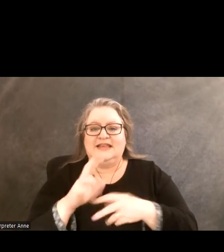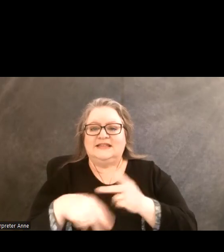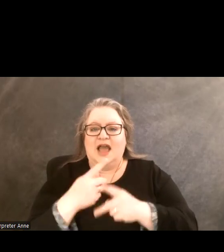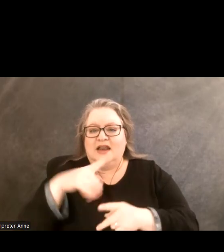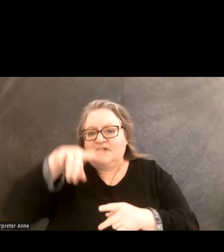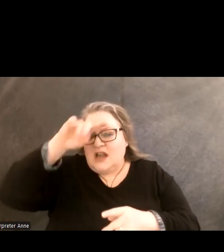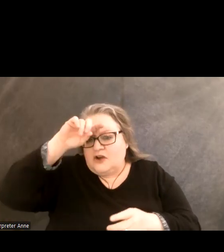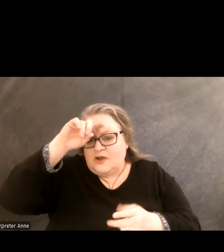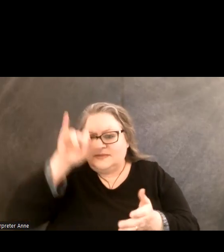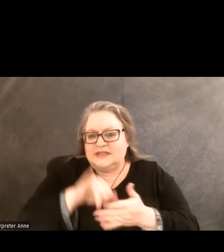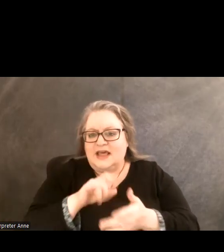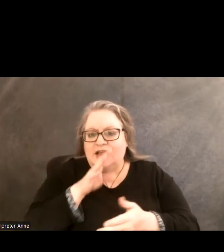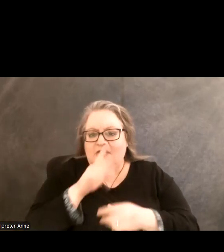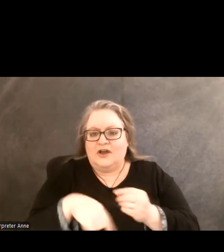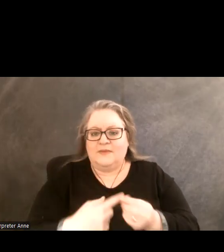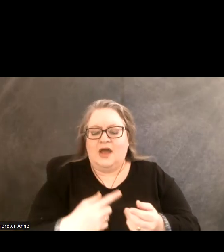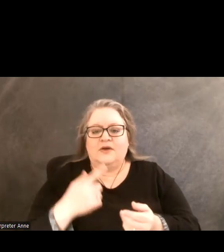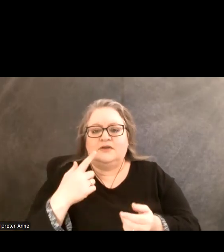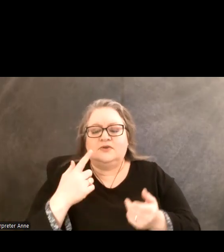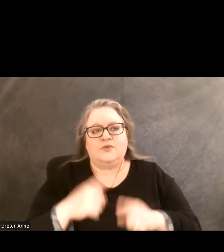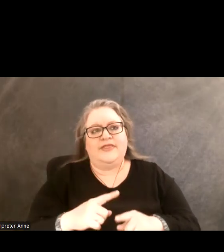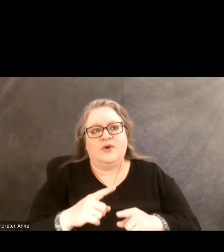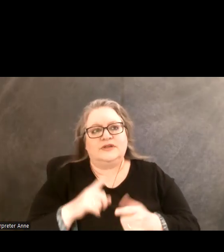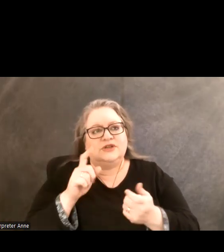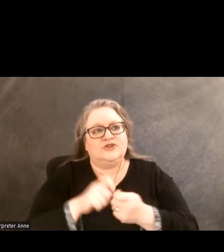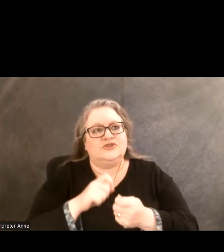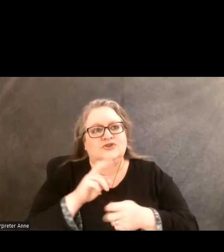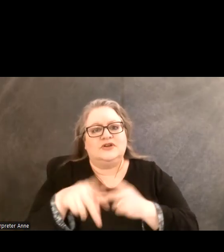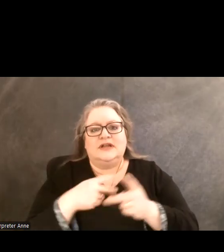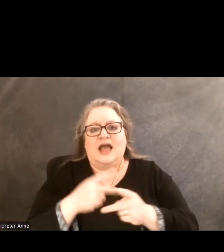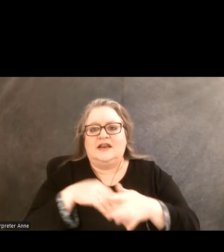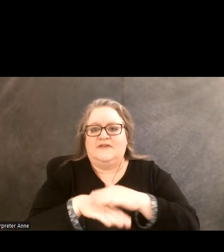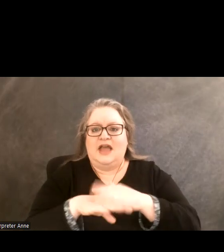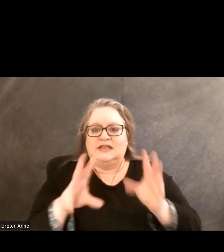of, when there was a certain kind of access provided for, but